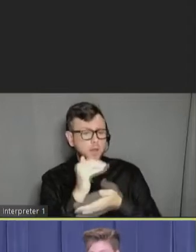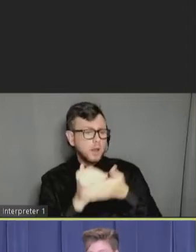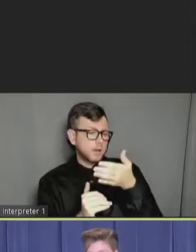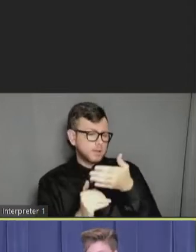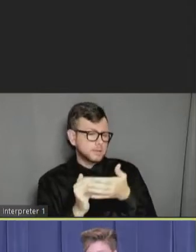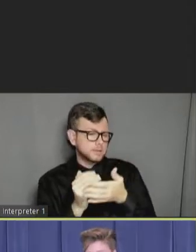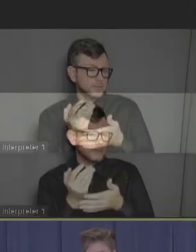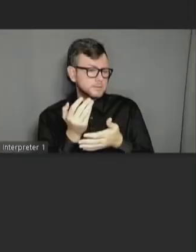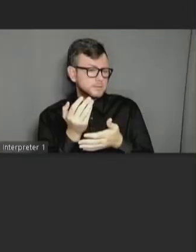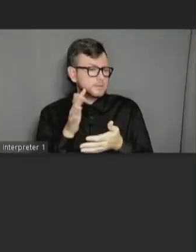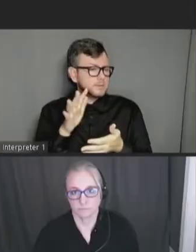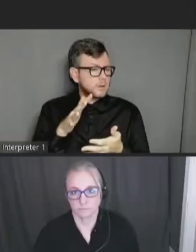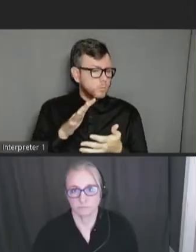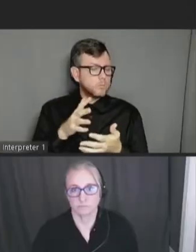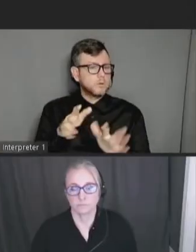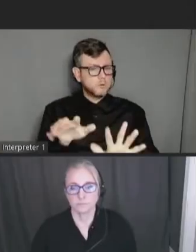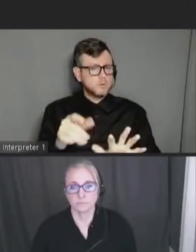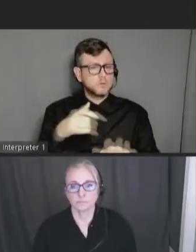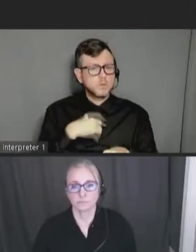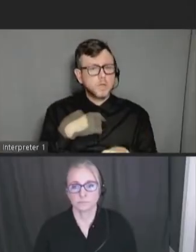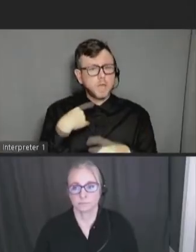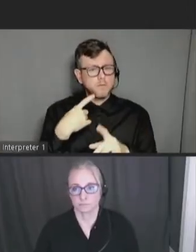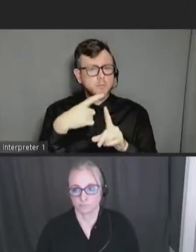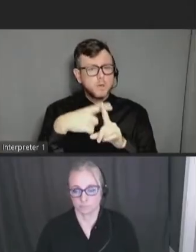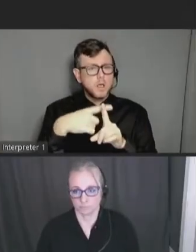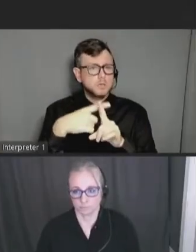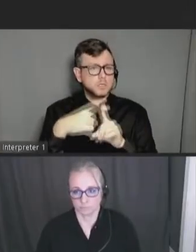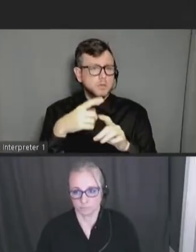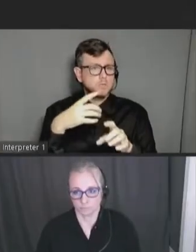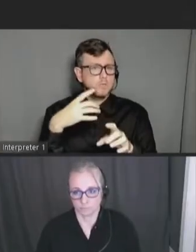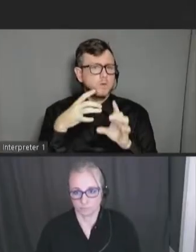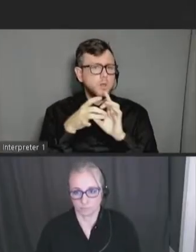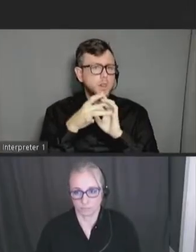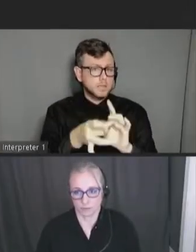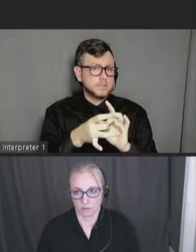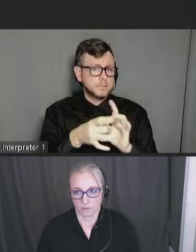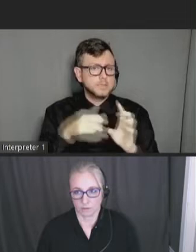positive relationship. One thing that I will say about the vaccination rates,